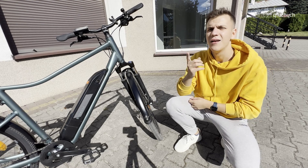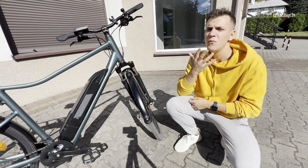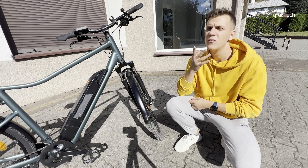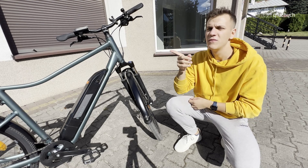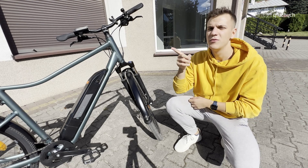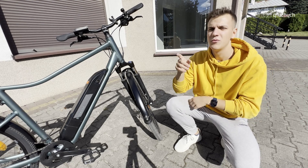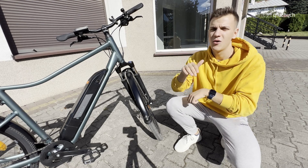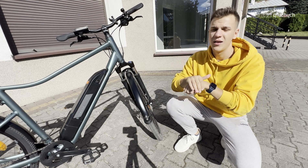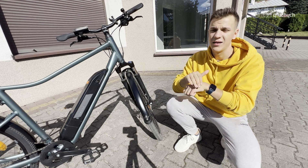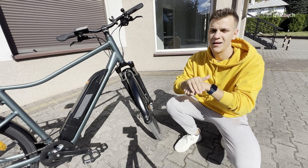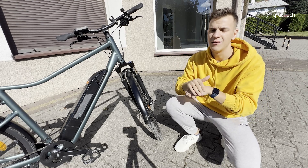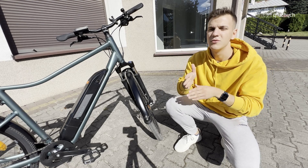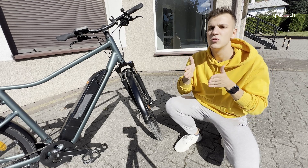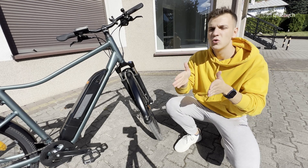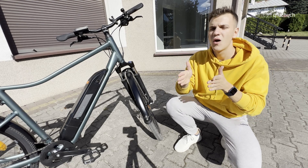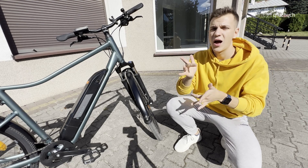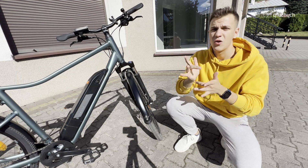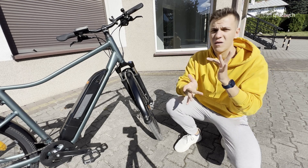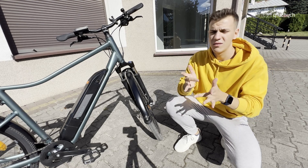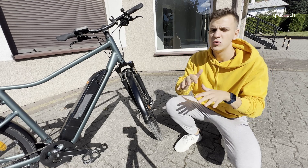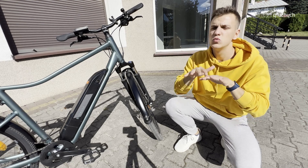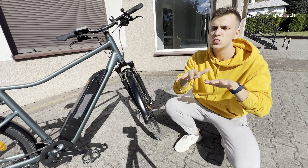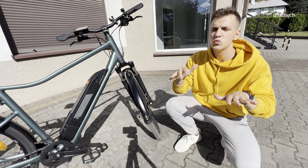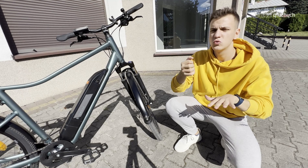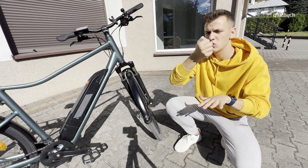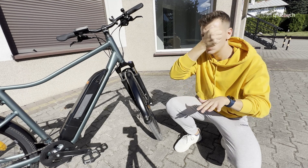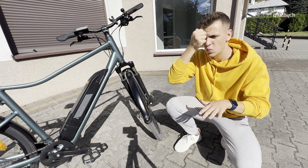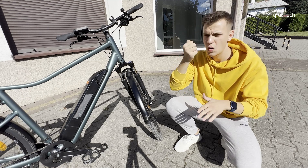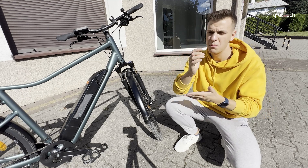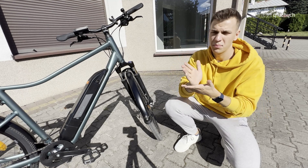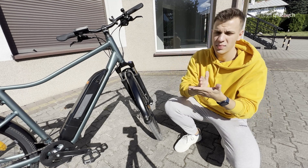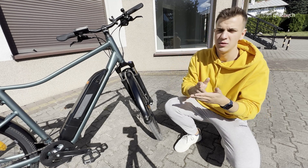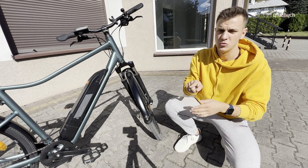However, the bike's owner admitted that there are a lot of pieces of glass